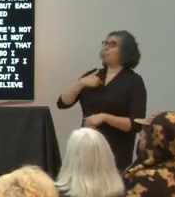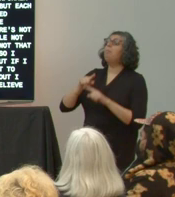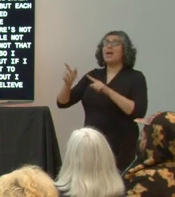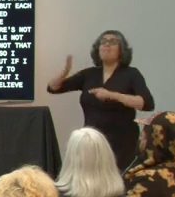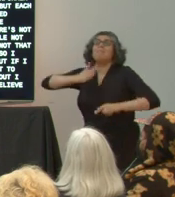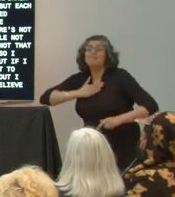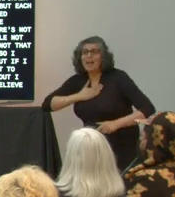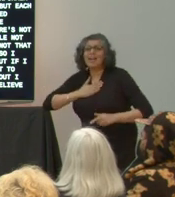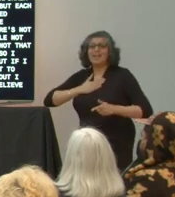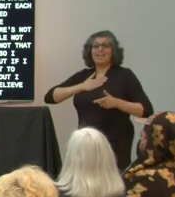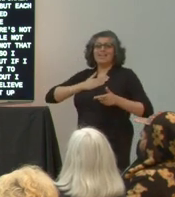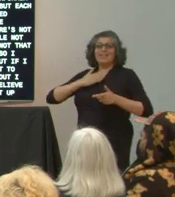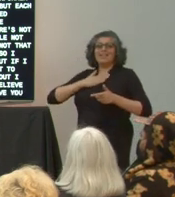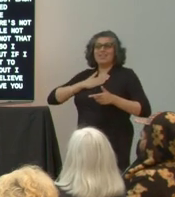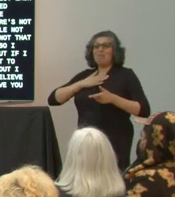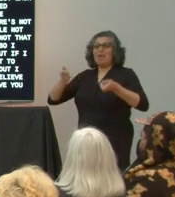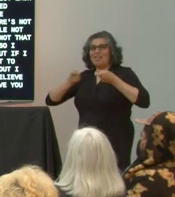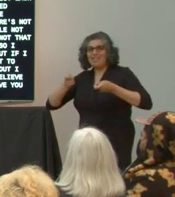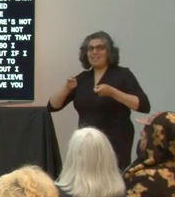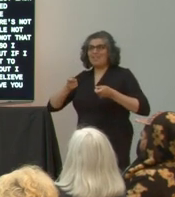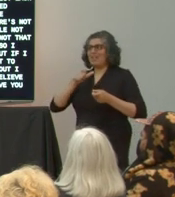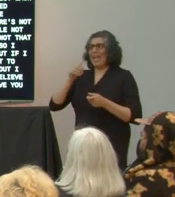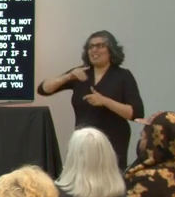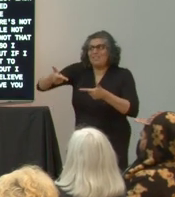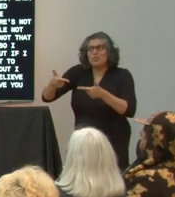tell me to give it up. You know what I mean? So it's like